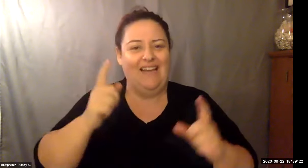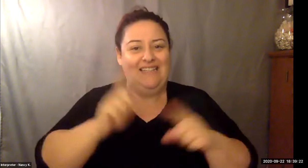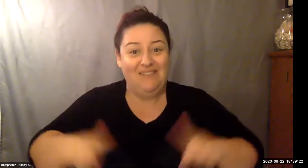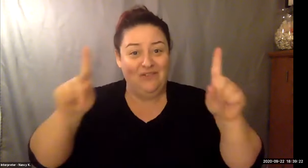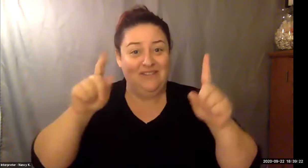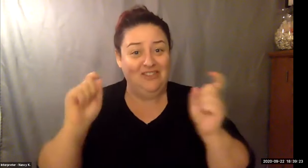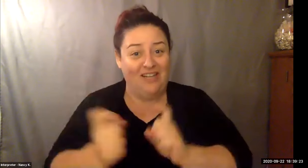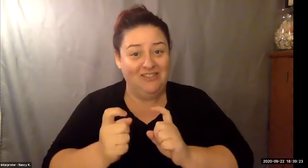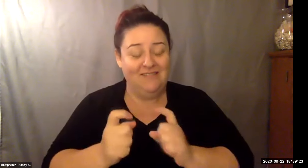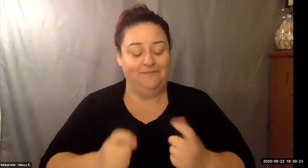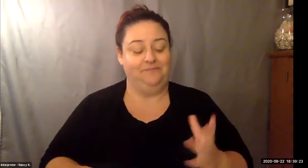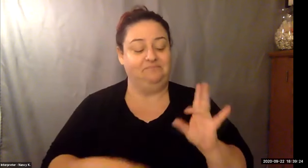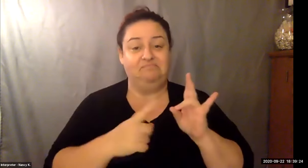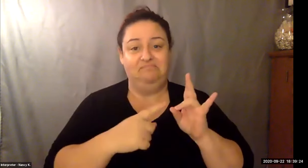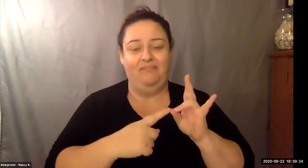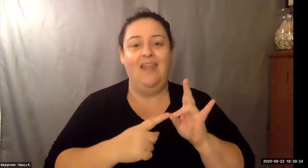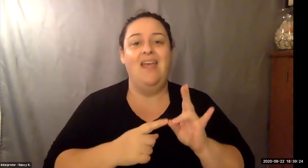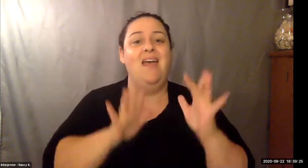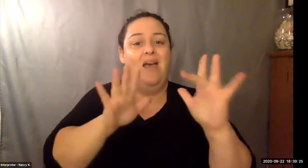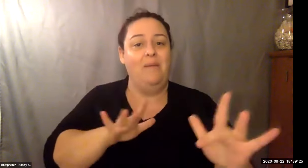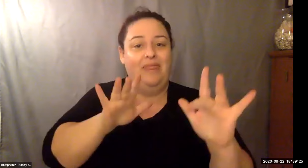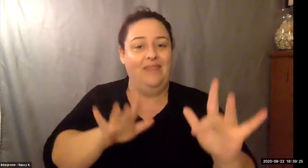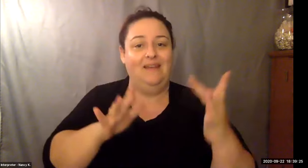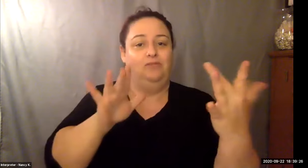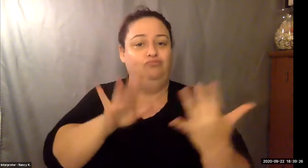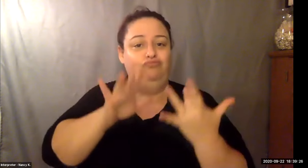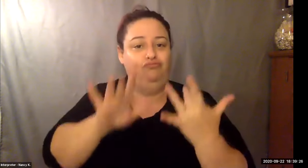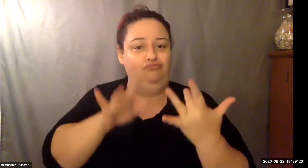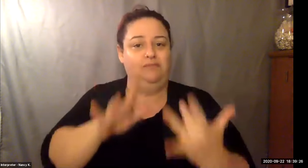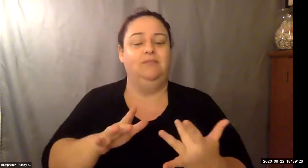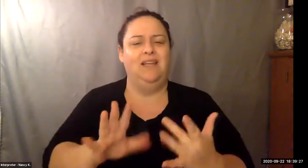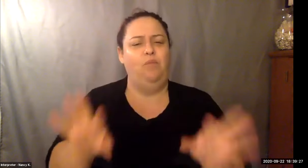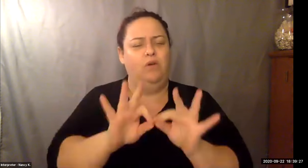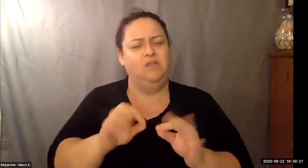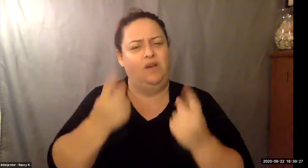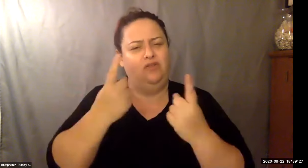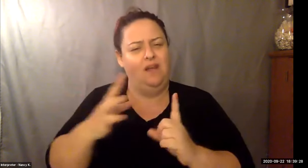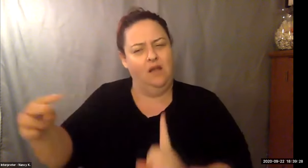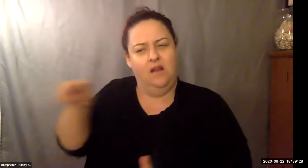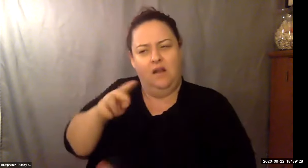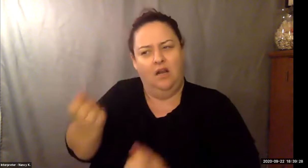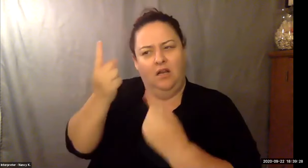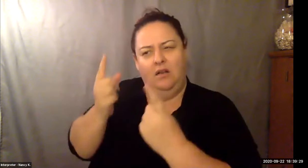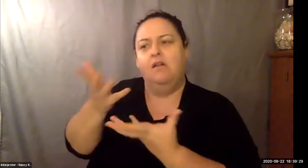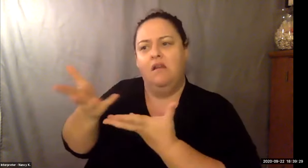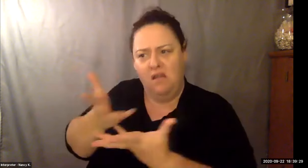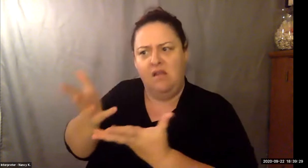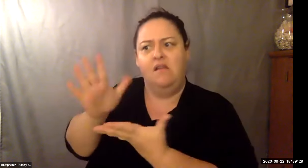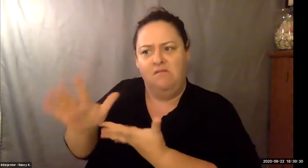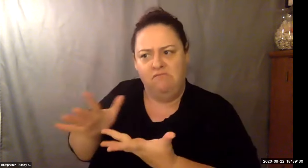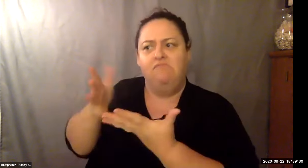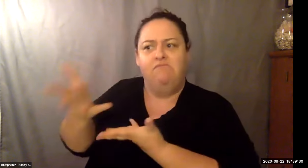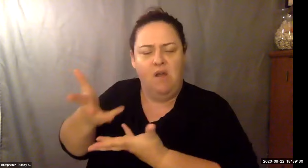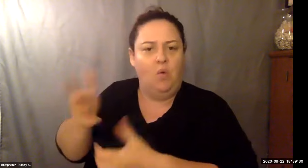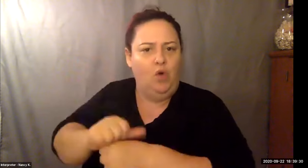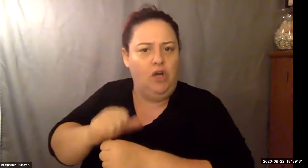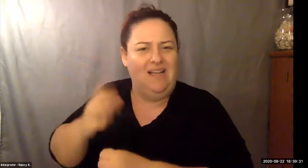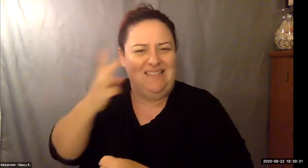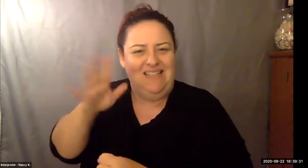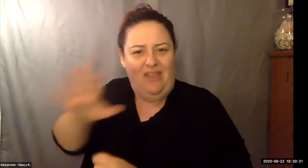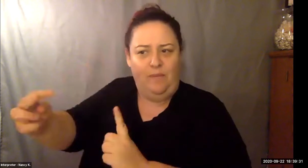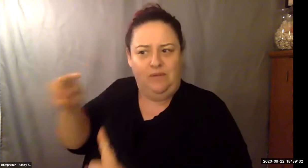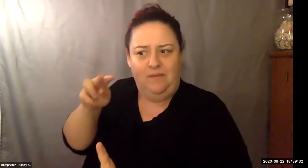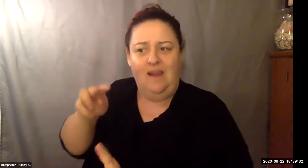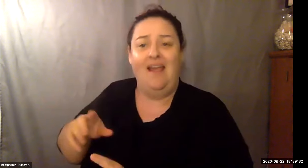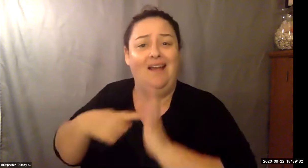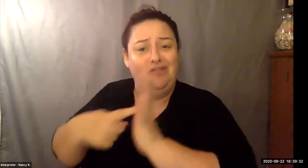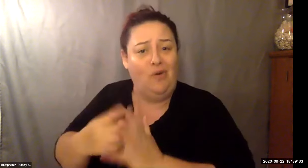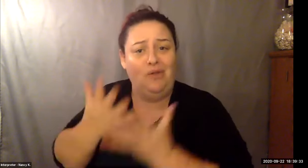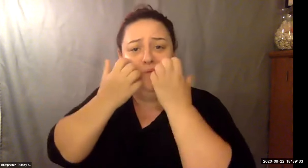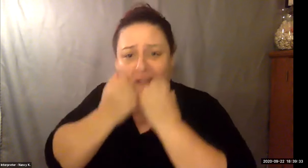Keith Wolling: Did we're doing very well and what shows up in February coven what happens, they all get furloughed but I can tell you they're all back at work, even two of them got promoted.